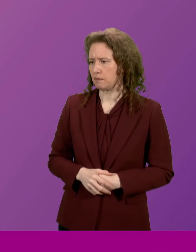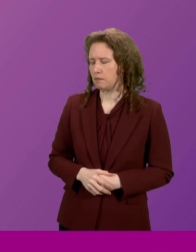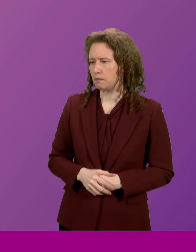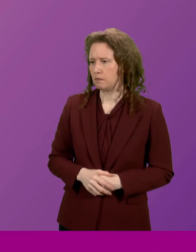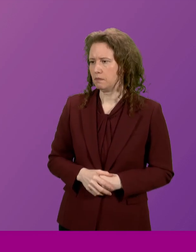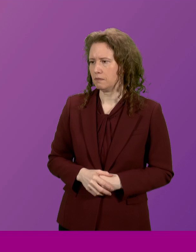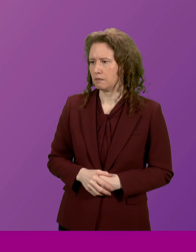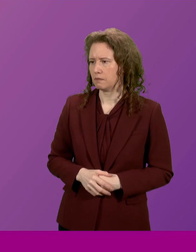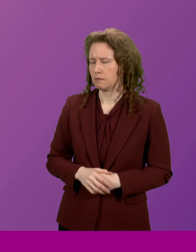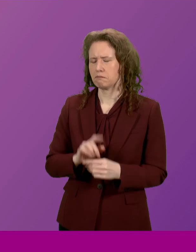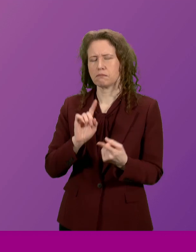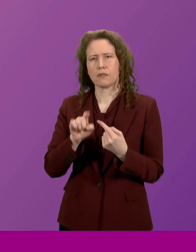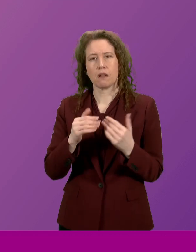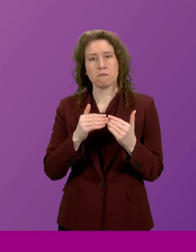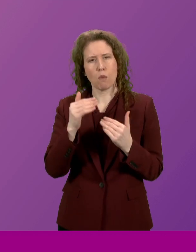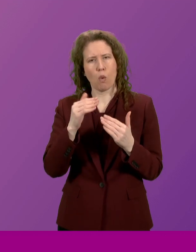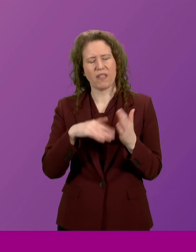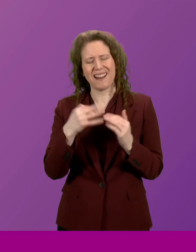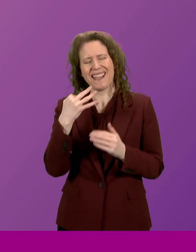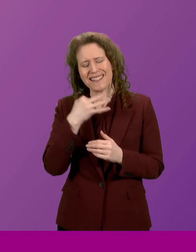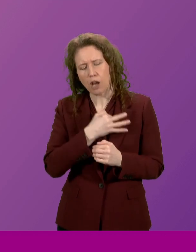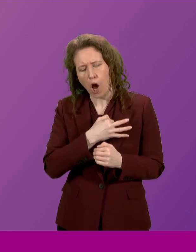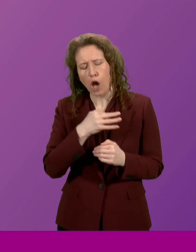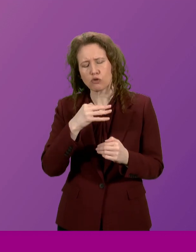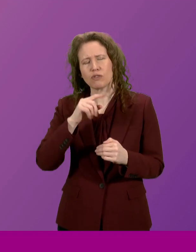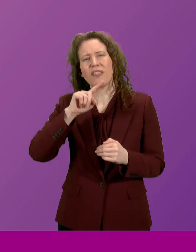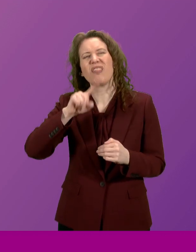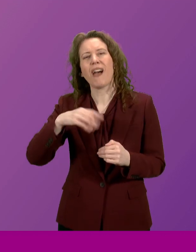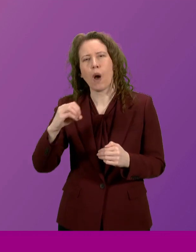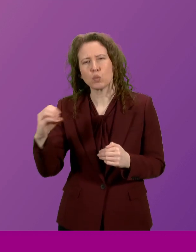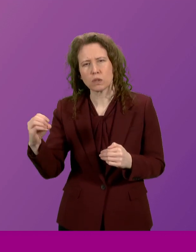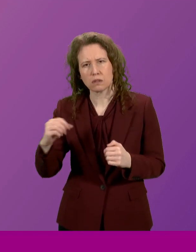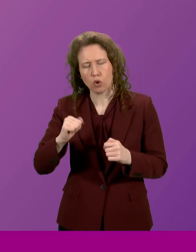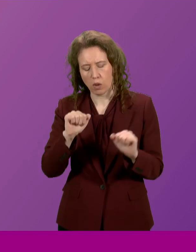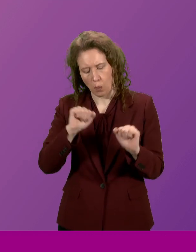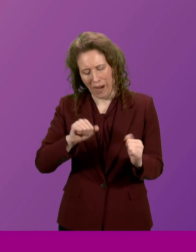More than 800,000 Scots are on an NHS waiting list, and that is the best answer that John